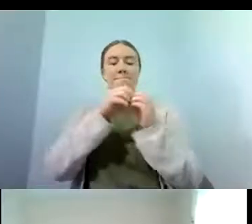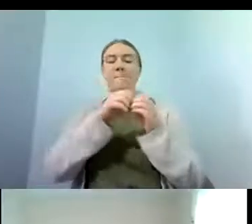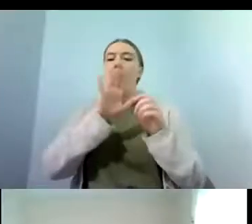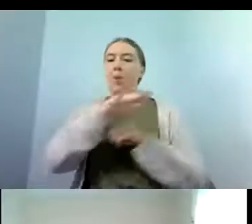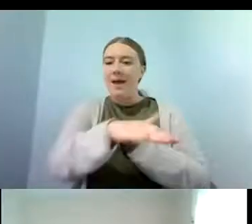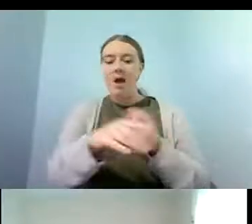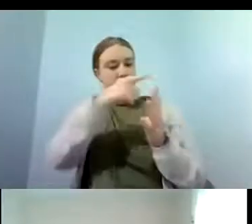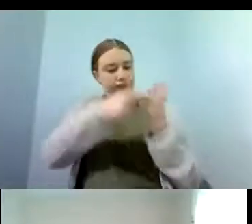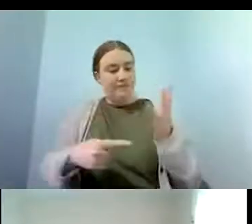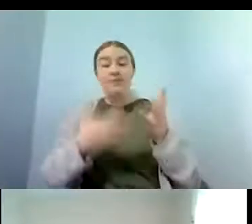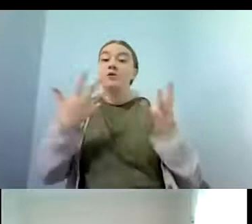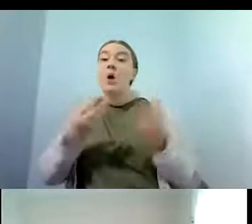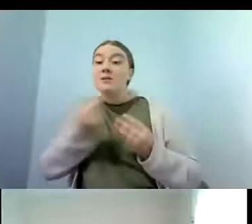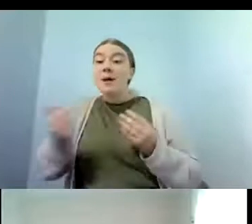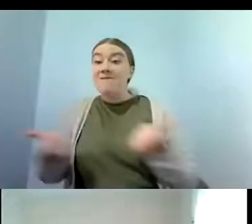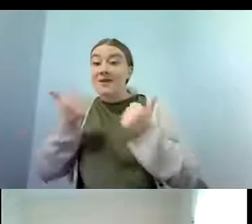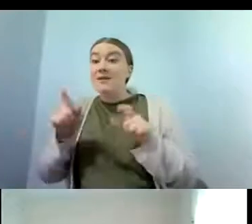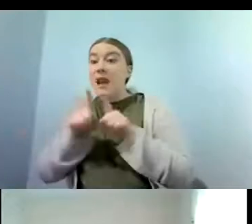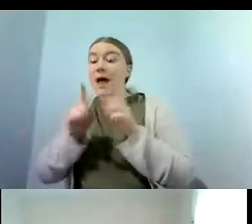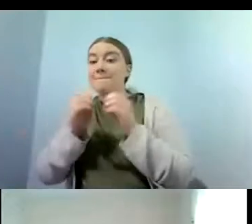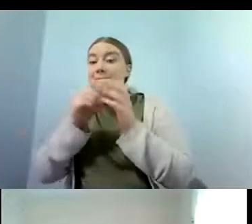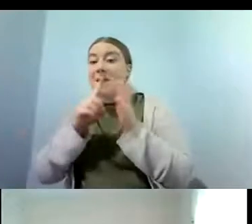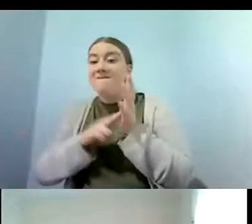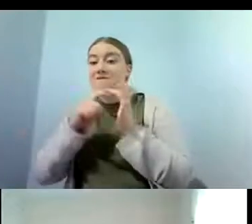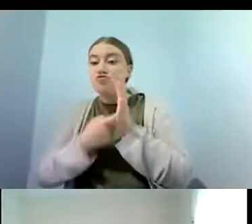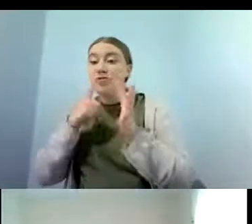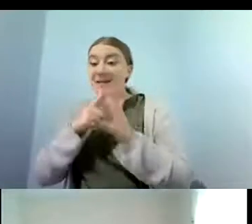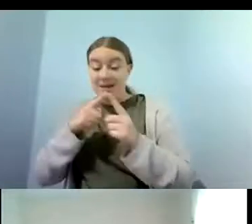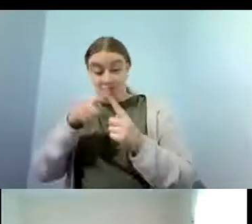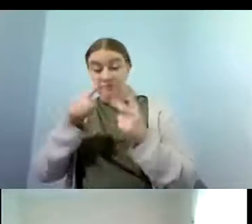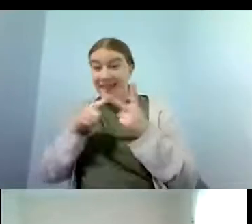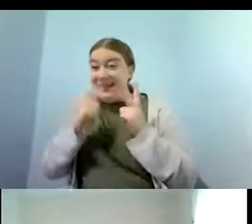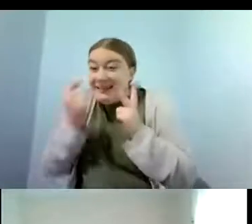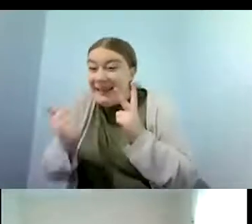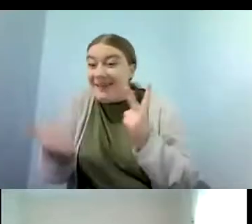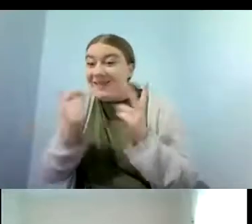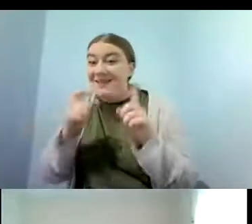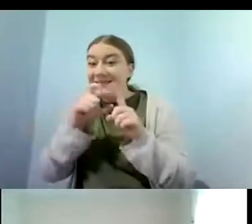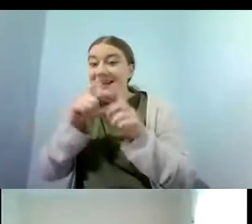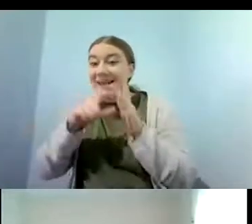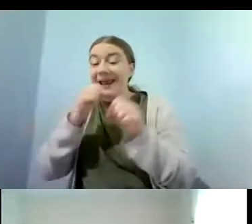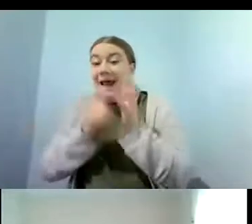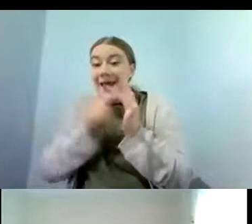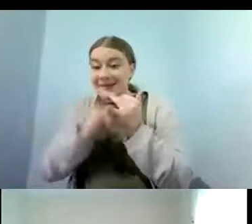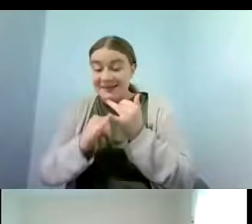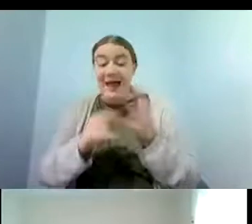of bevere and very nearly diglis and um in the process at lincolm holt and previously on the